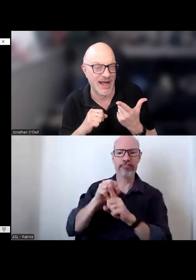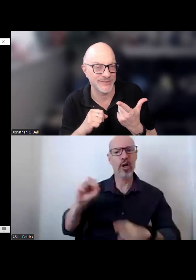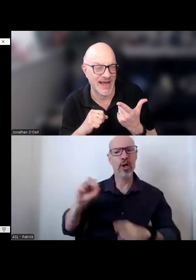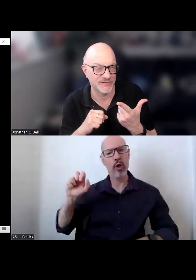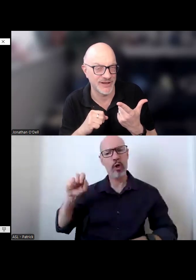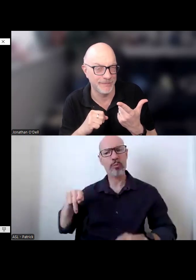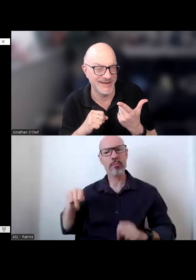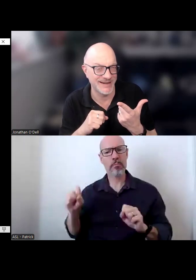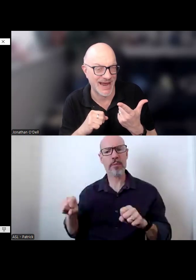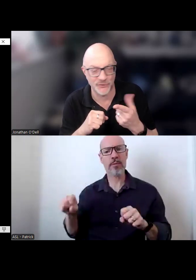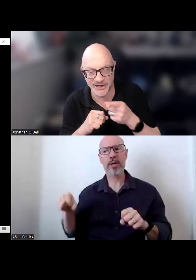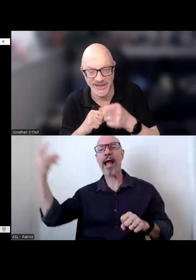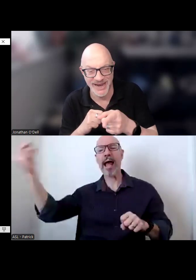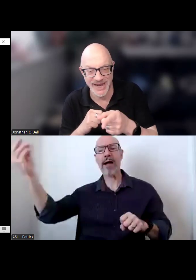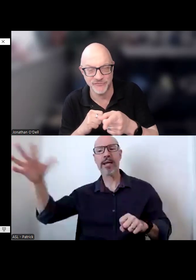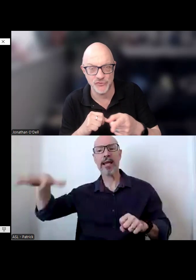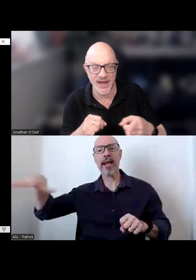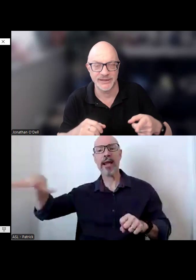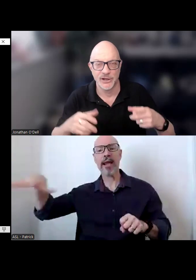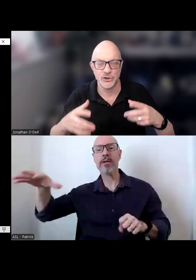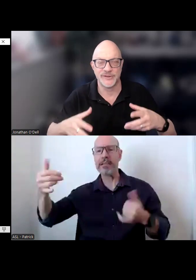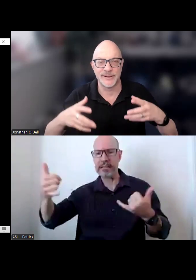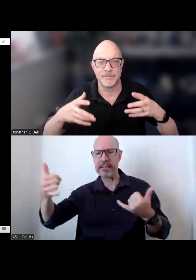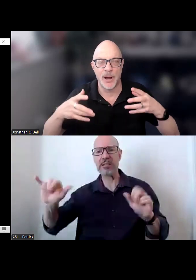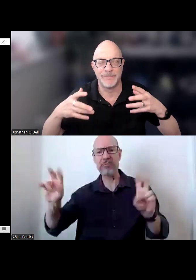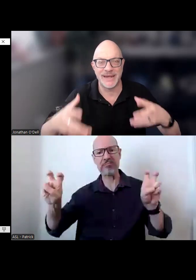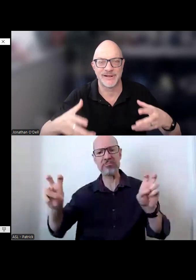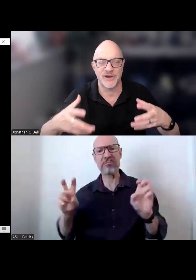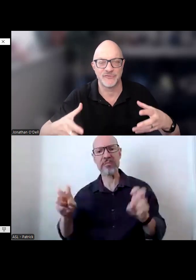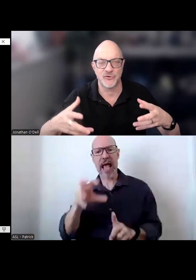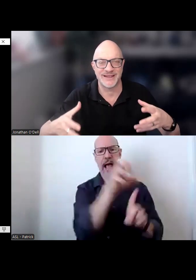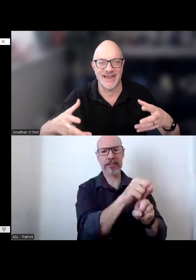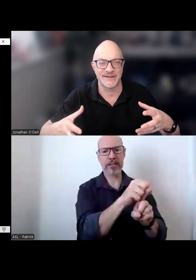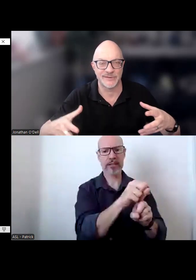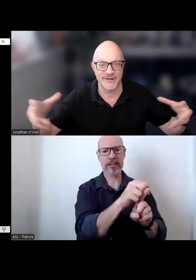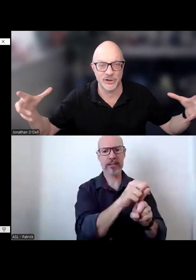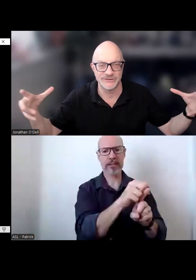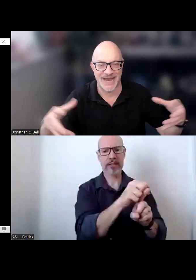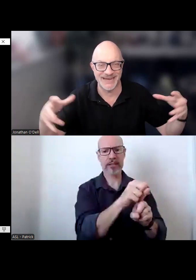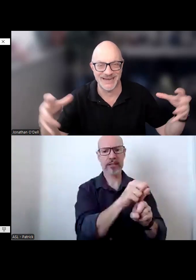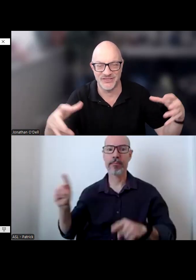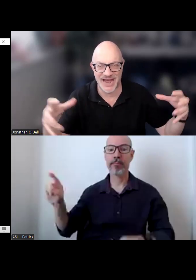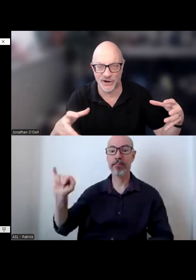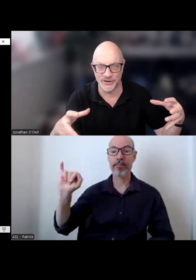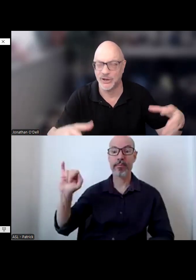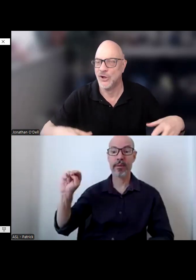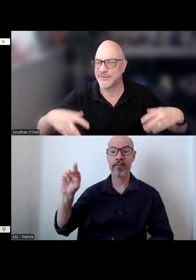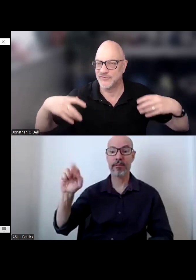technically can be intercepted by somebody outside of the Infrared uses beams of infrared light.